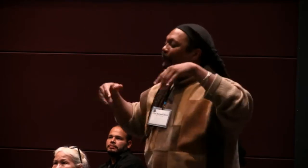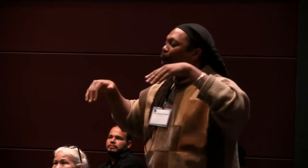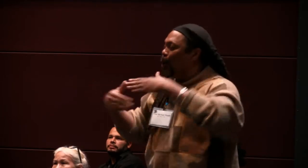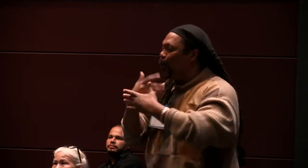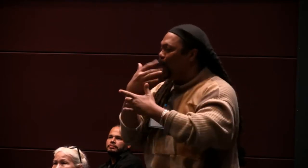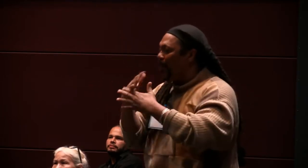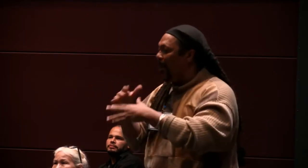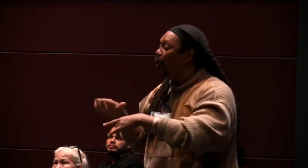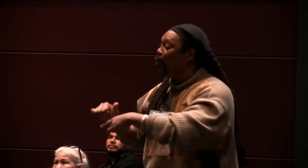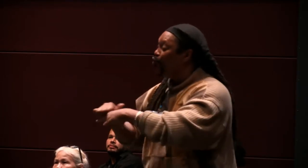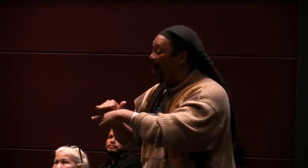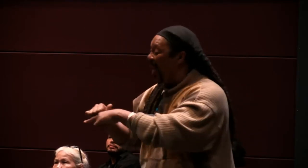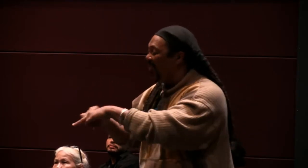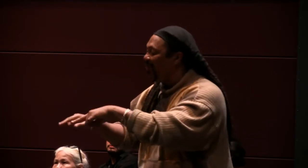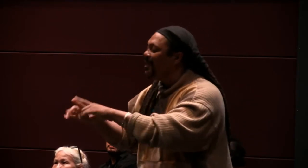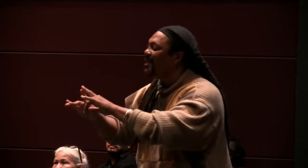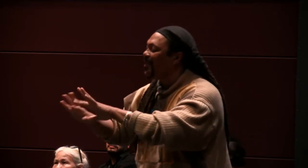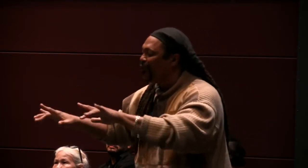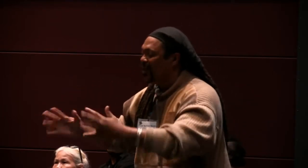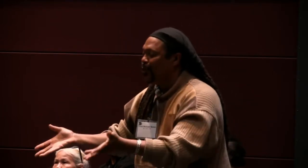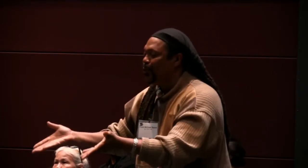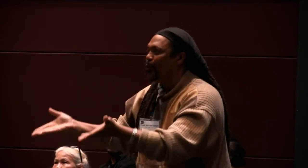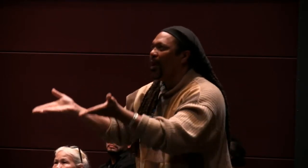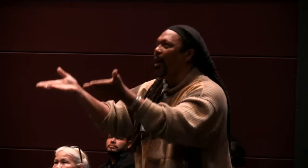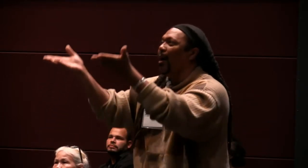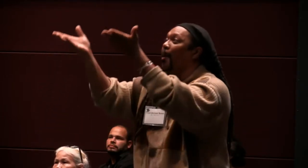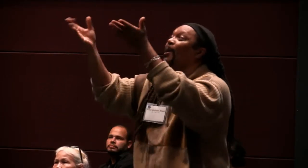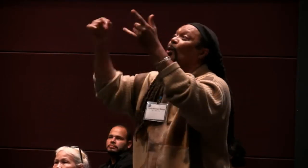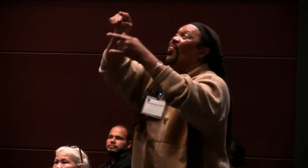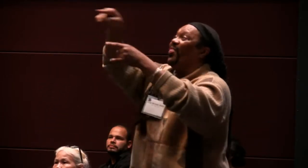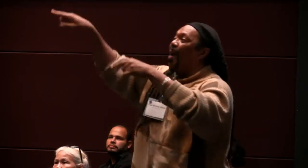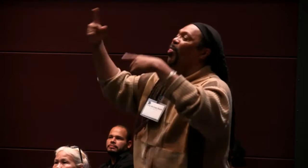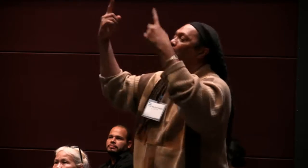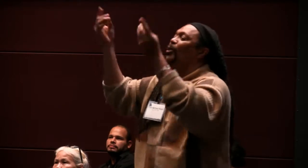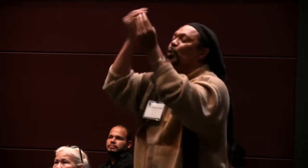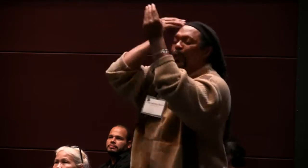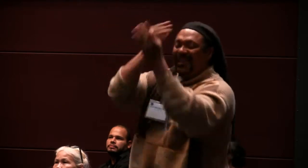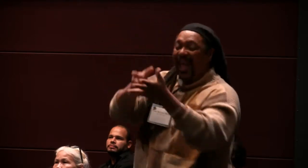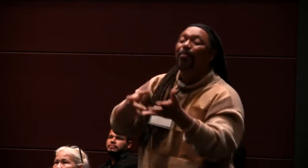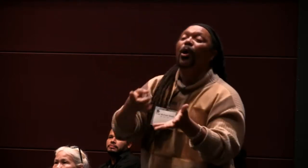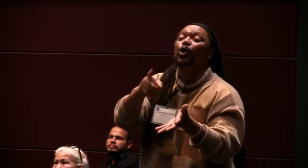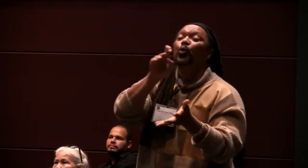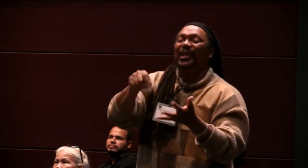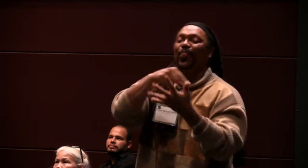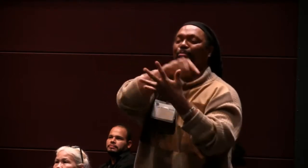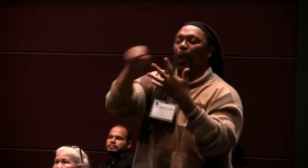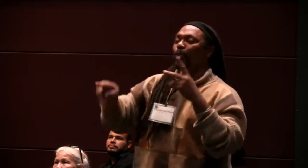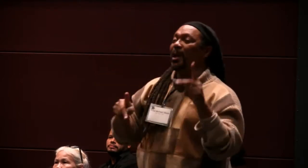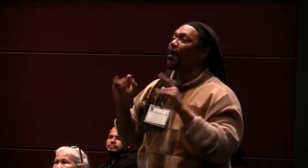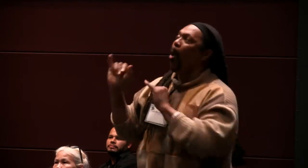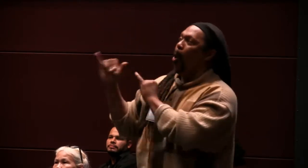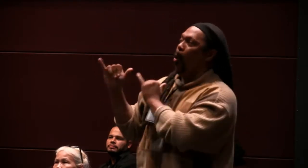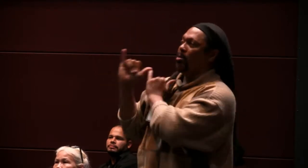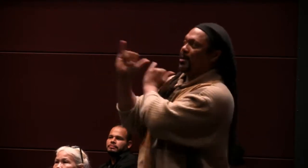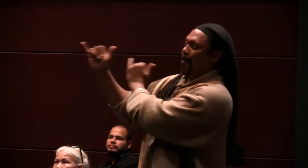We don't want the same dogs, same ol' dogs doing the same tricks. We need to actually consider getting out of the way